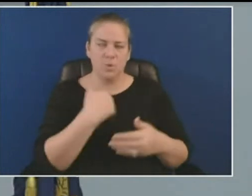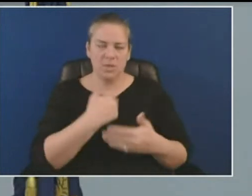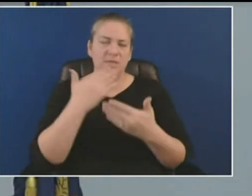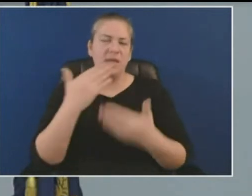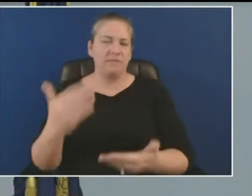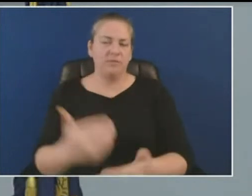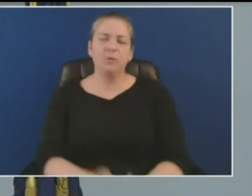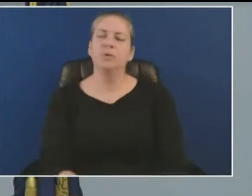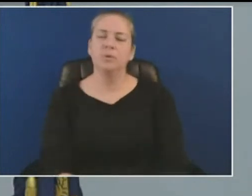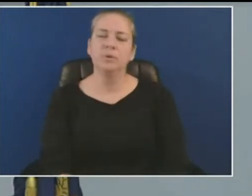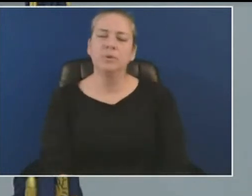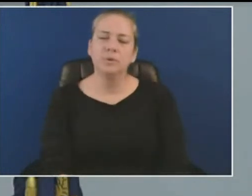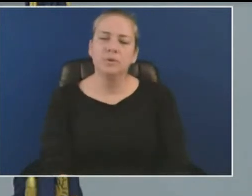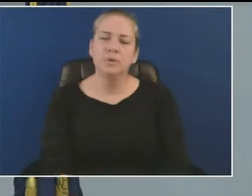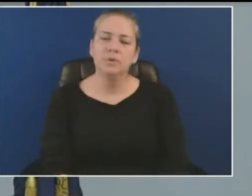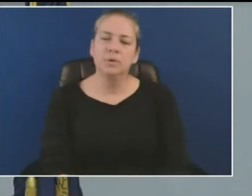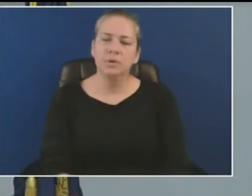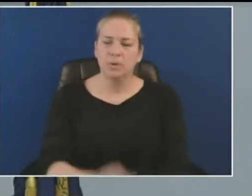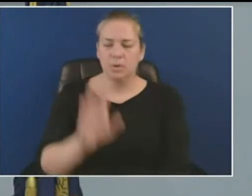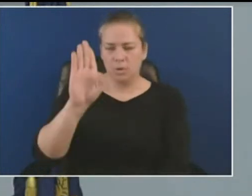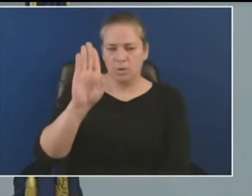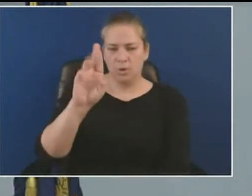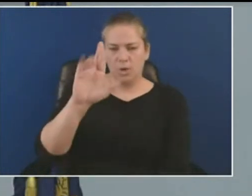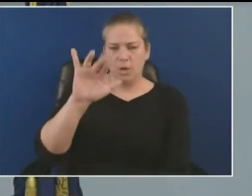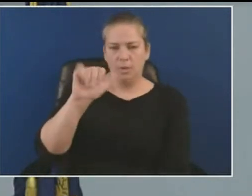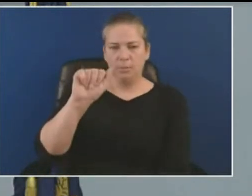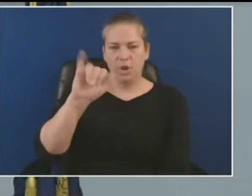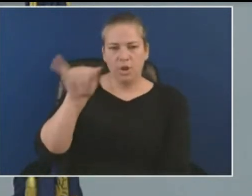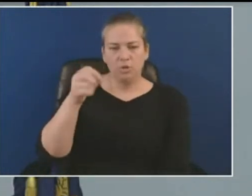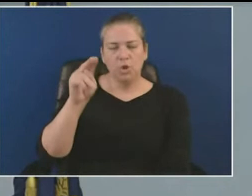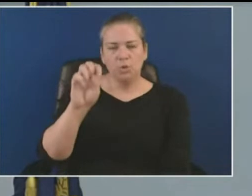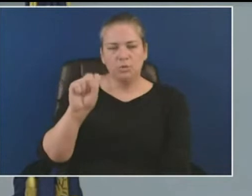Bria Jones. She's OK Karens are.